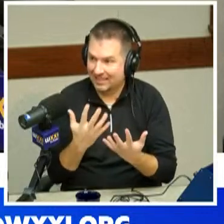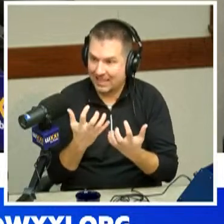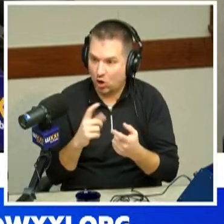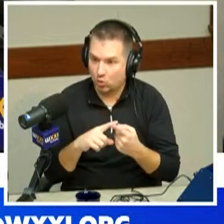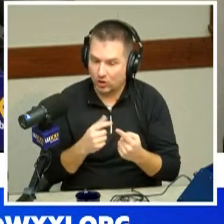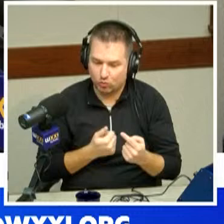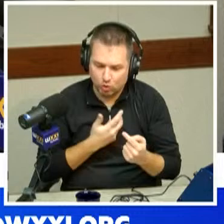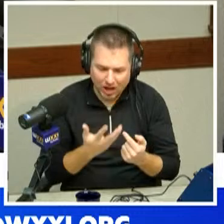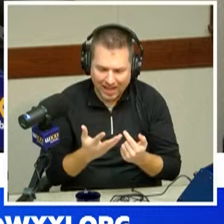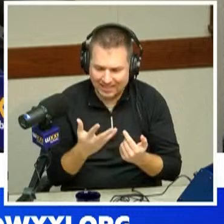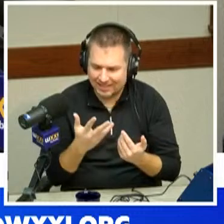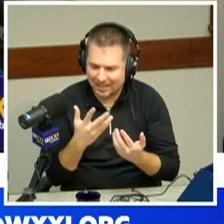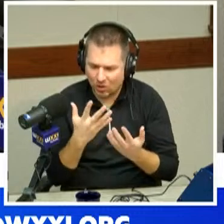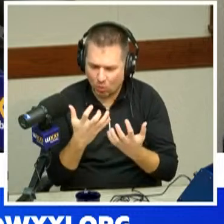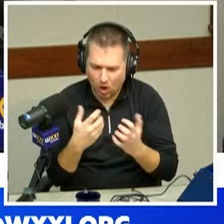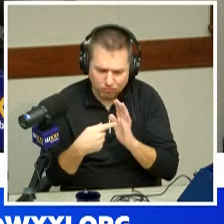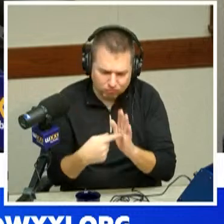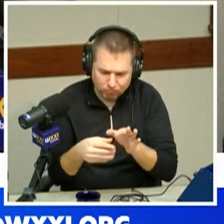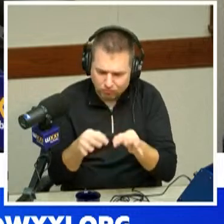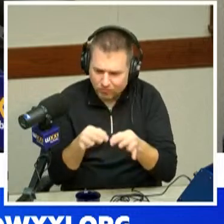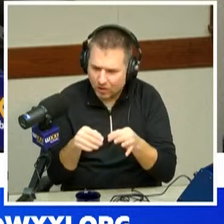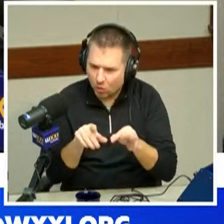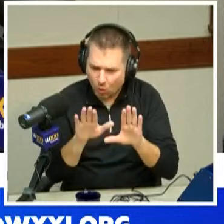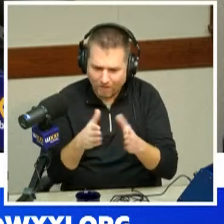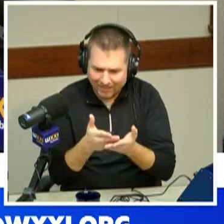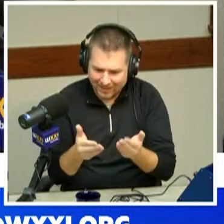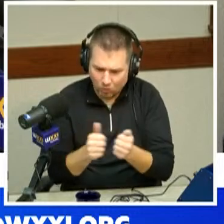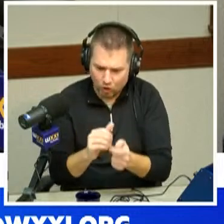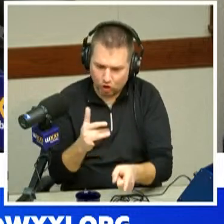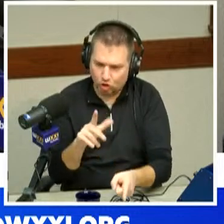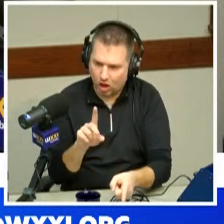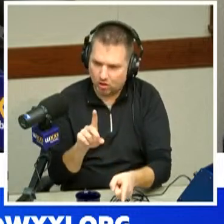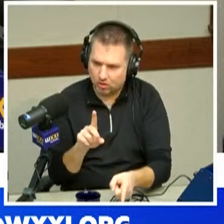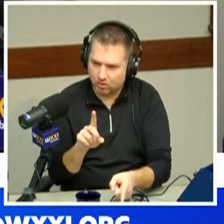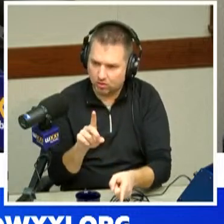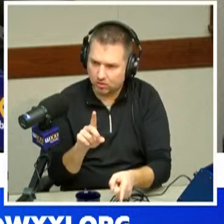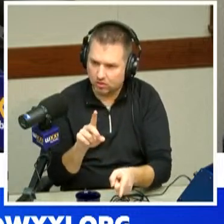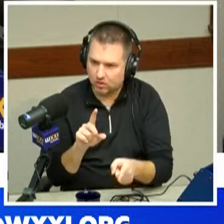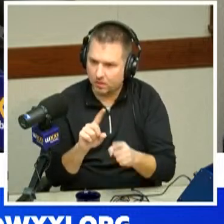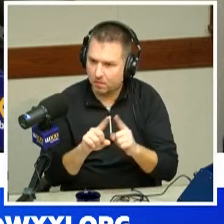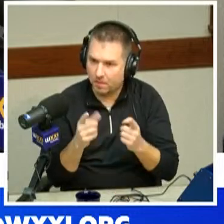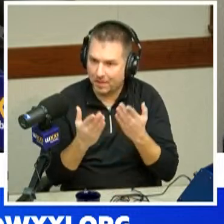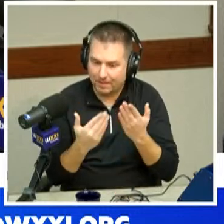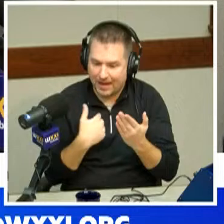those wonderful things in front of um his child but he he's you know run short of knowledge so